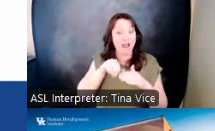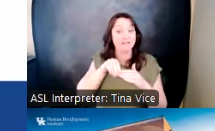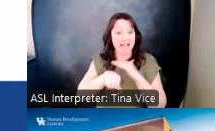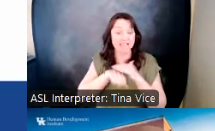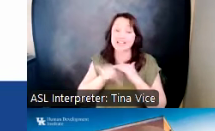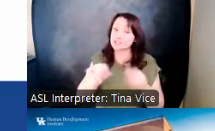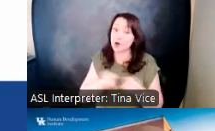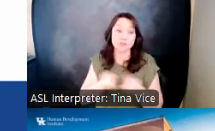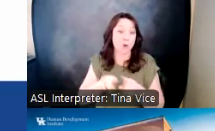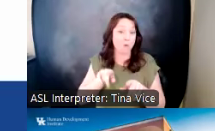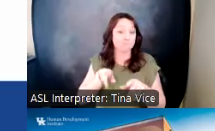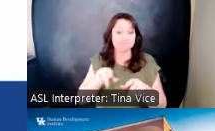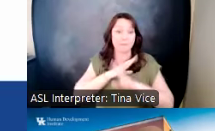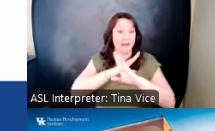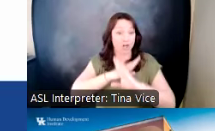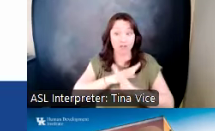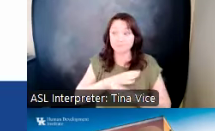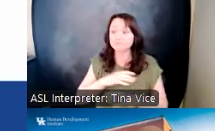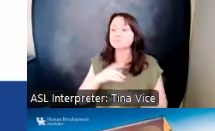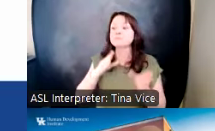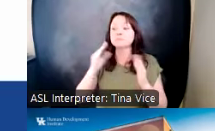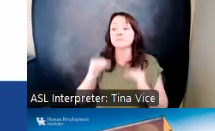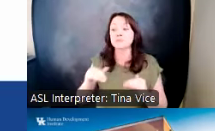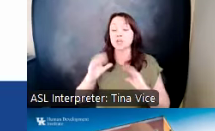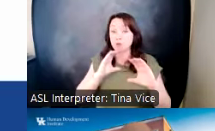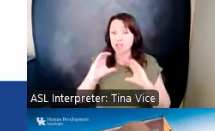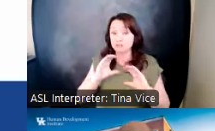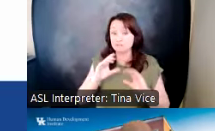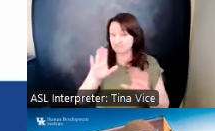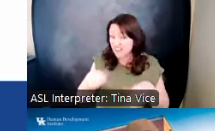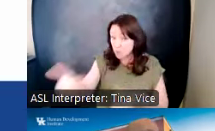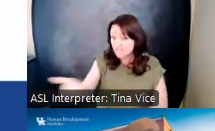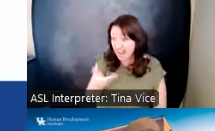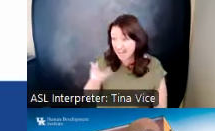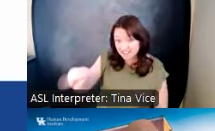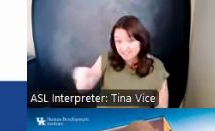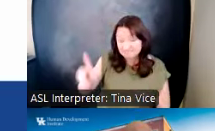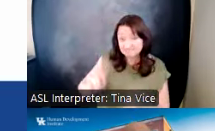communication. Have they been invited, welcomed into that program? Have they been intentionally recruited as well as